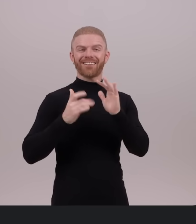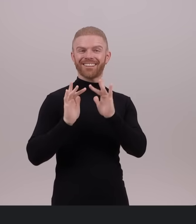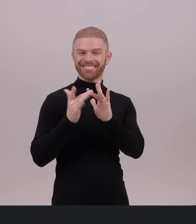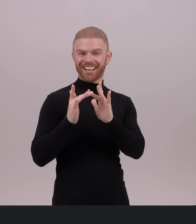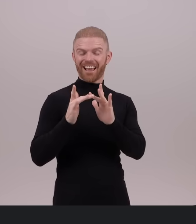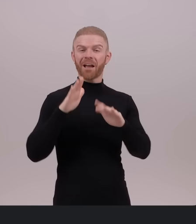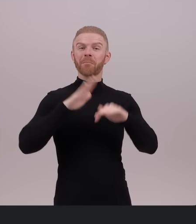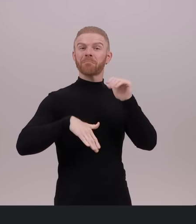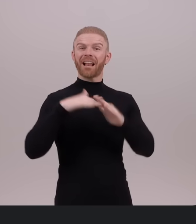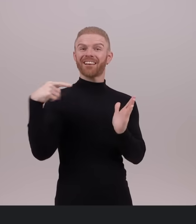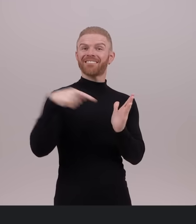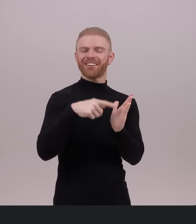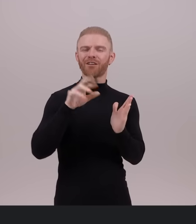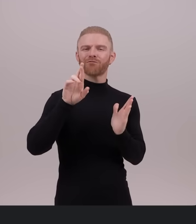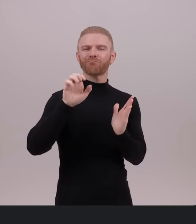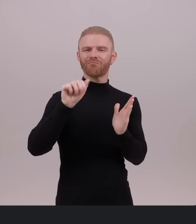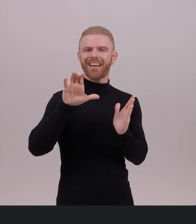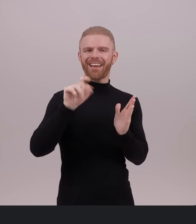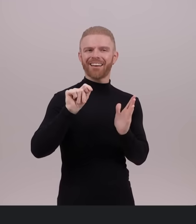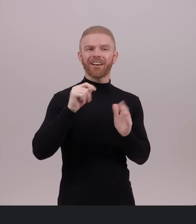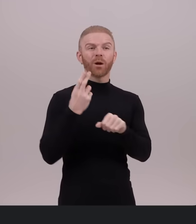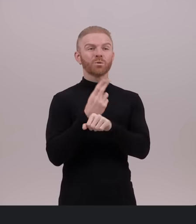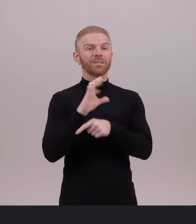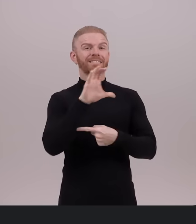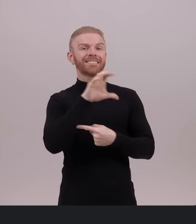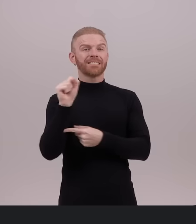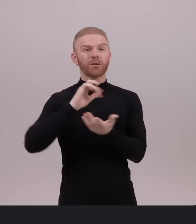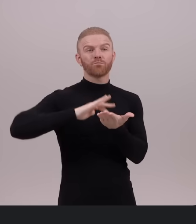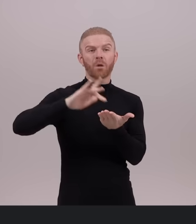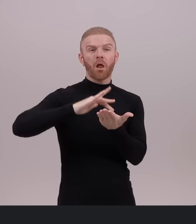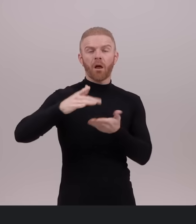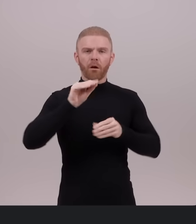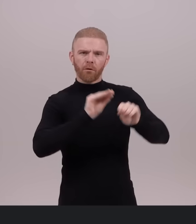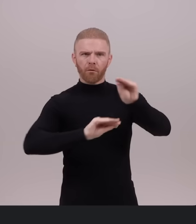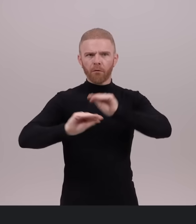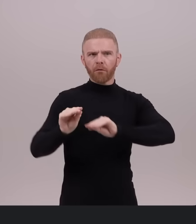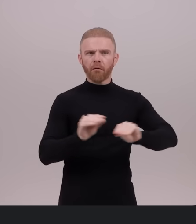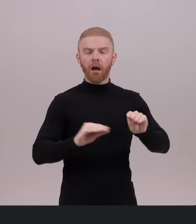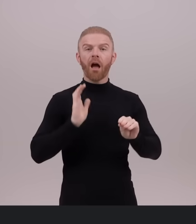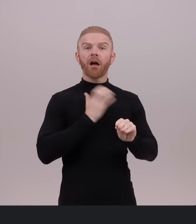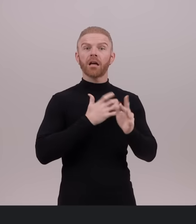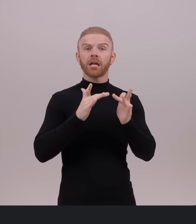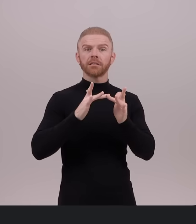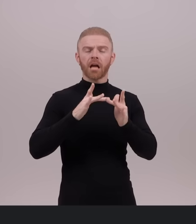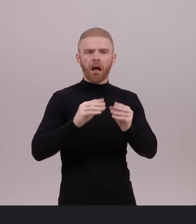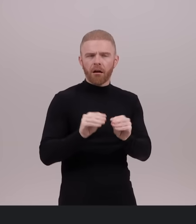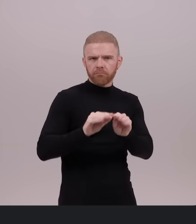Using CSS program animations, our site unfolds as a fluid narrative-led experience